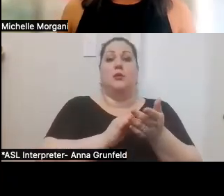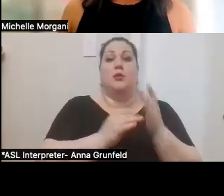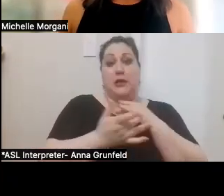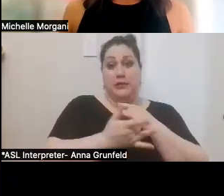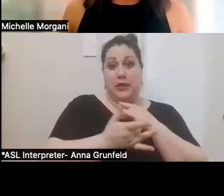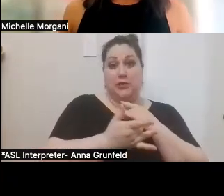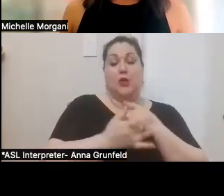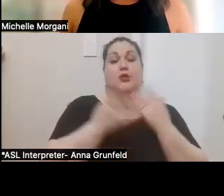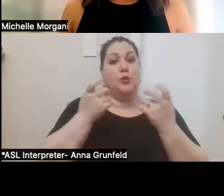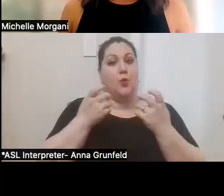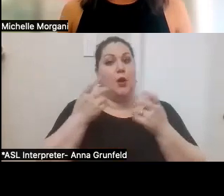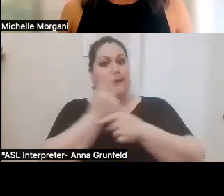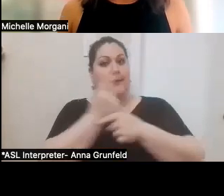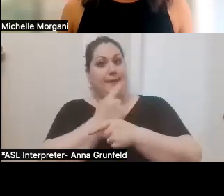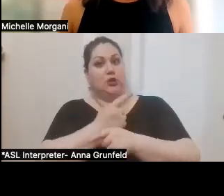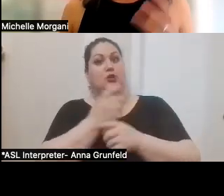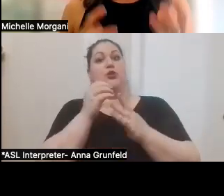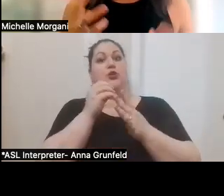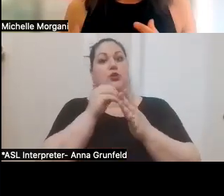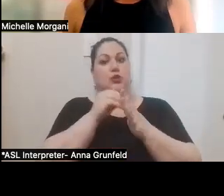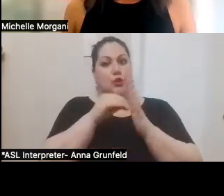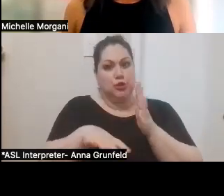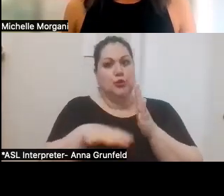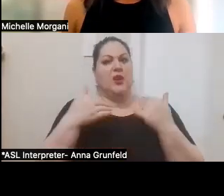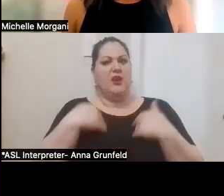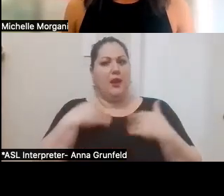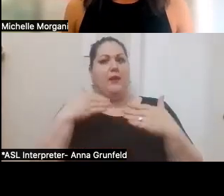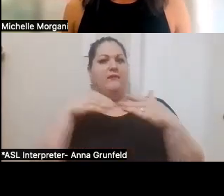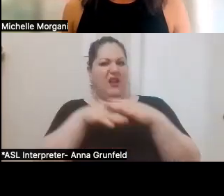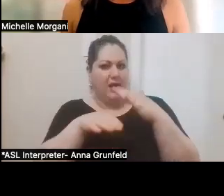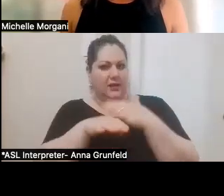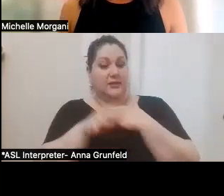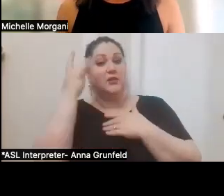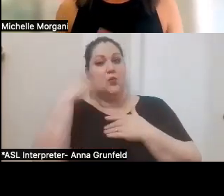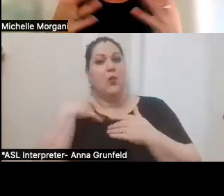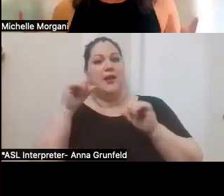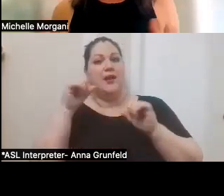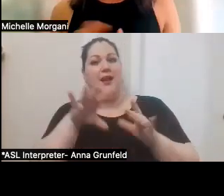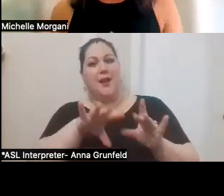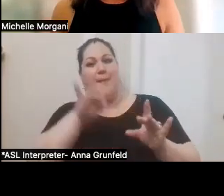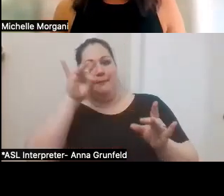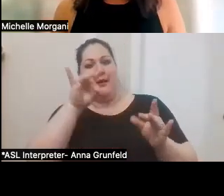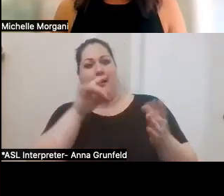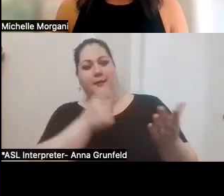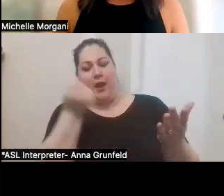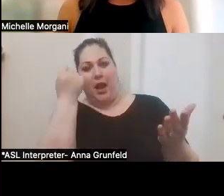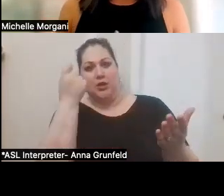as it picks up some of the more technical jargon around medical and rehab pieces.